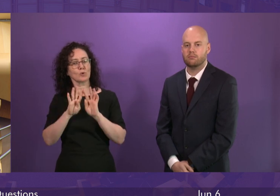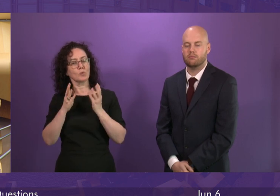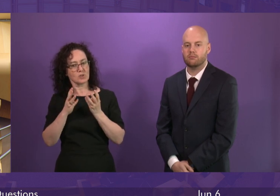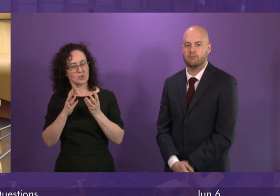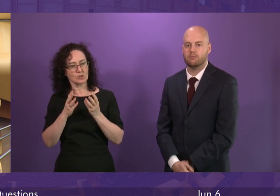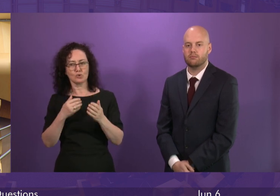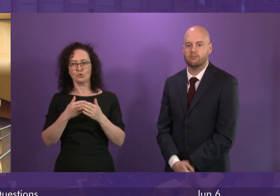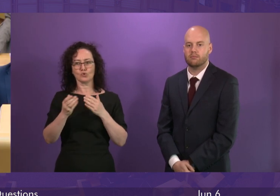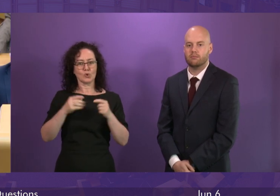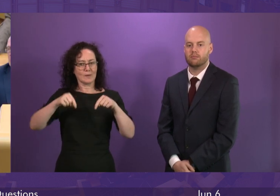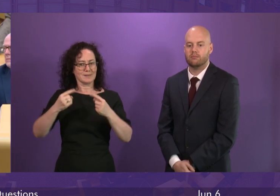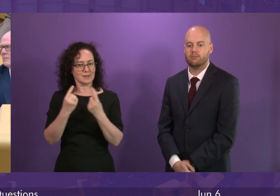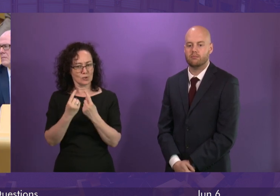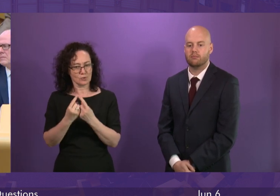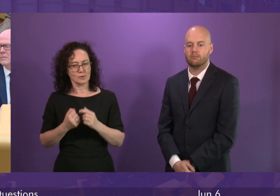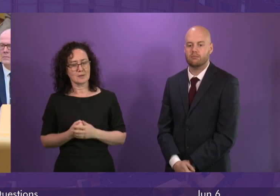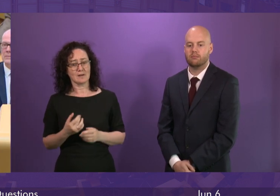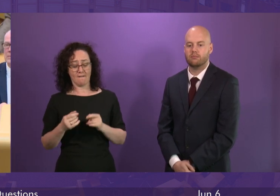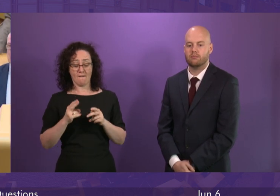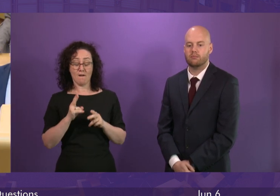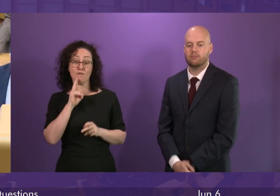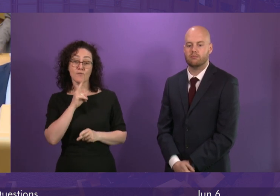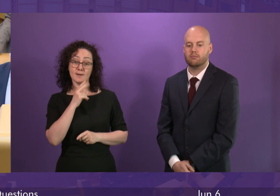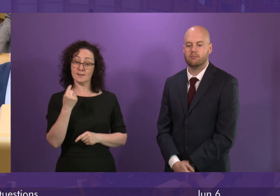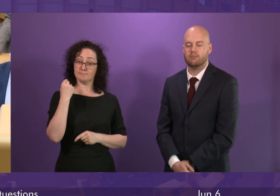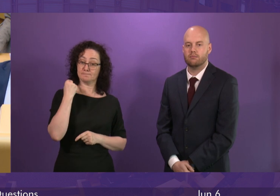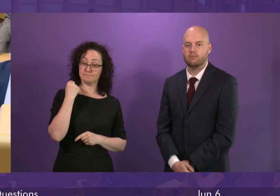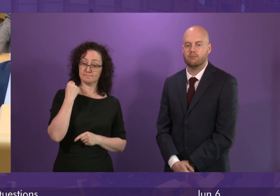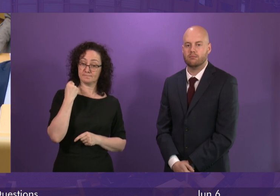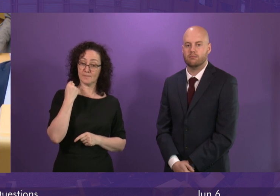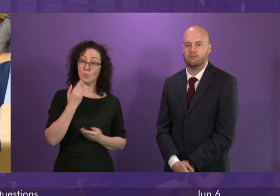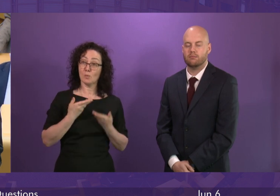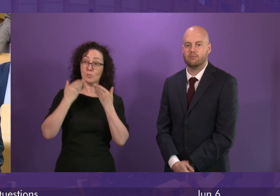issues. Last Friday, we presented possible solutions to the Commission, and we are awaiting